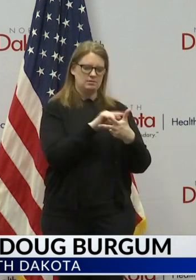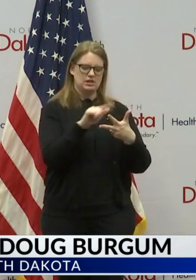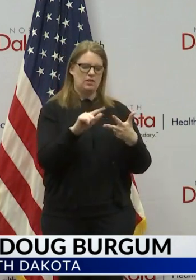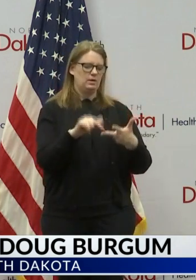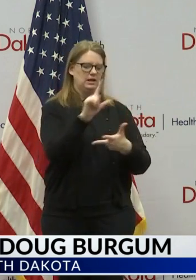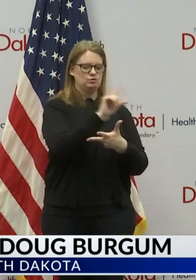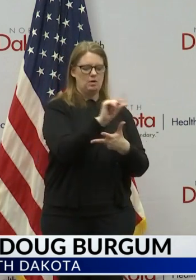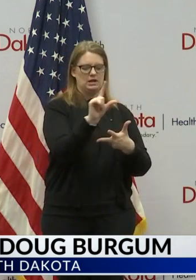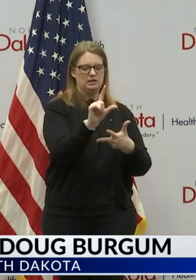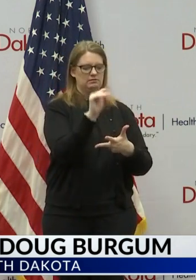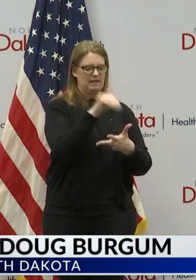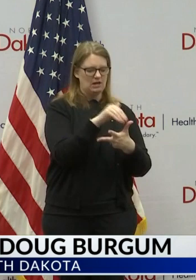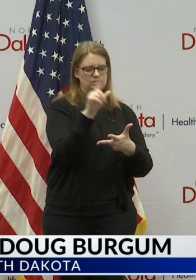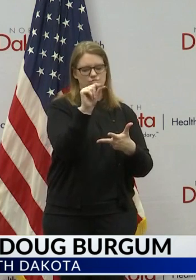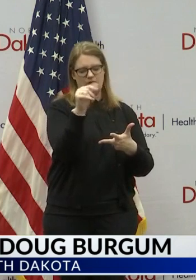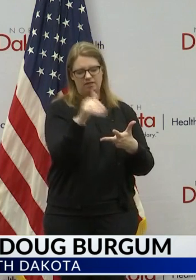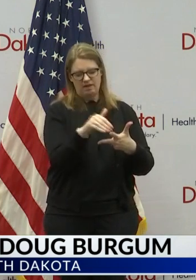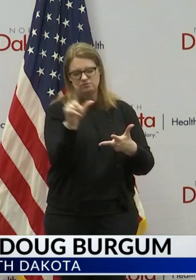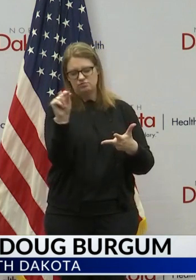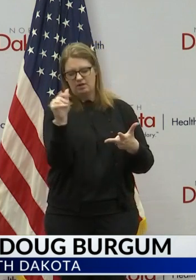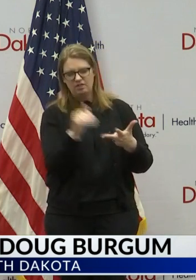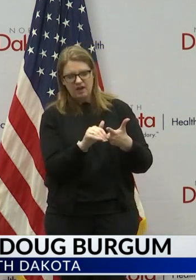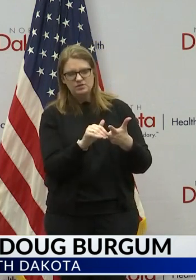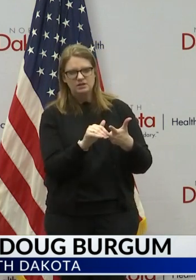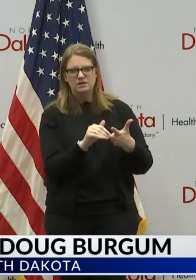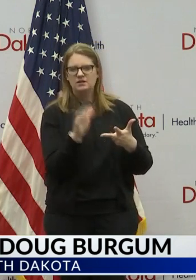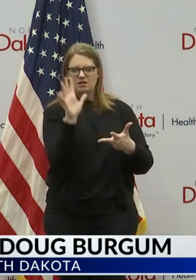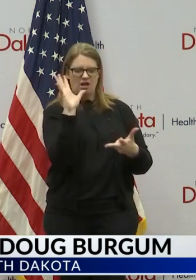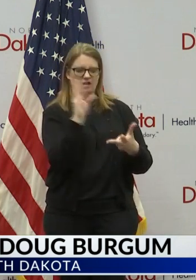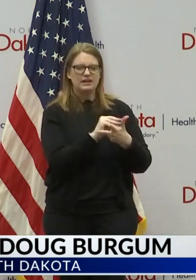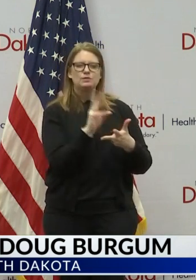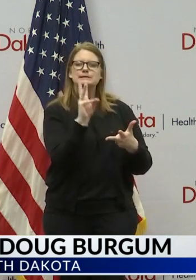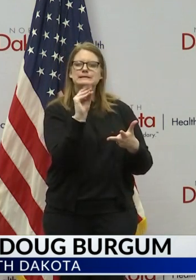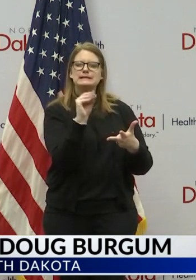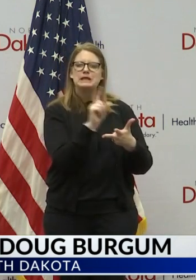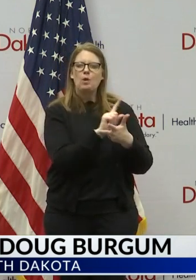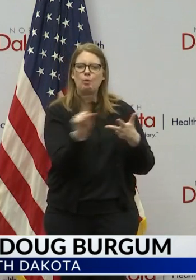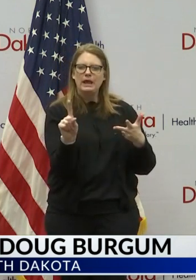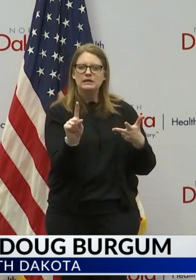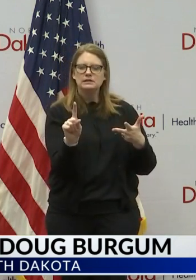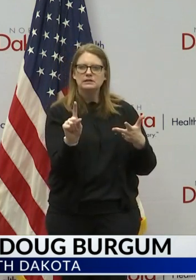MADE AND COMPLETED. THOSE WERE THE THREE $20,000